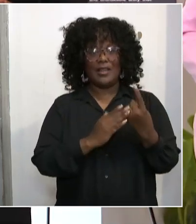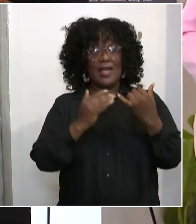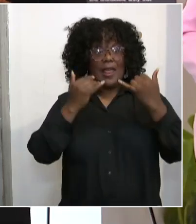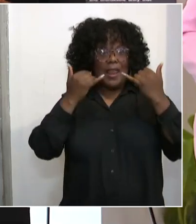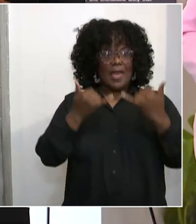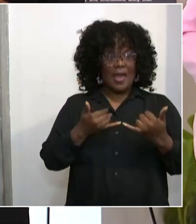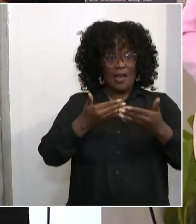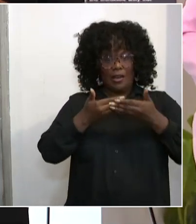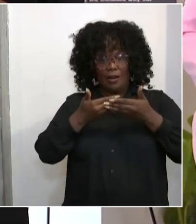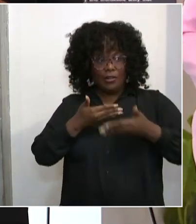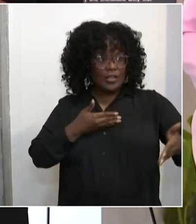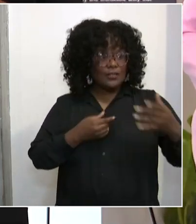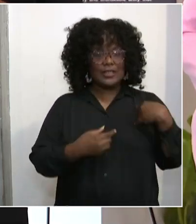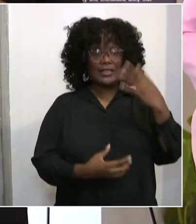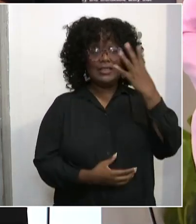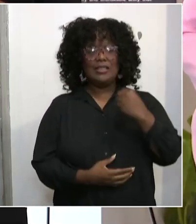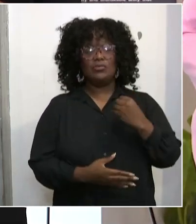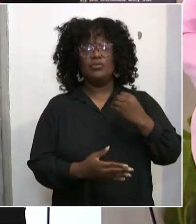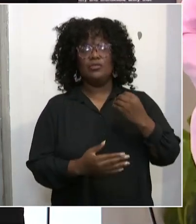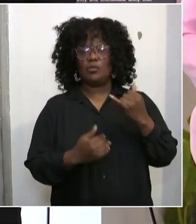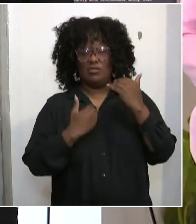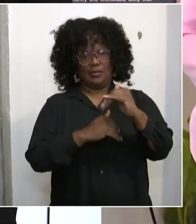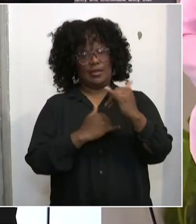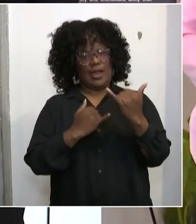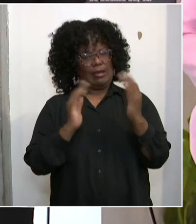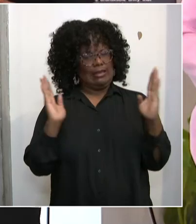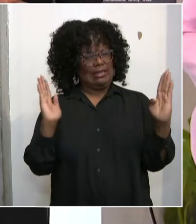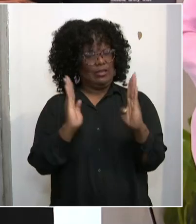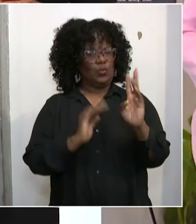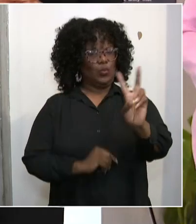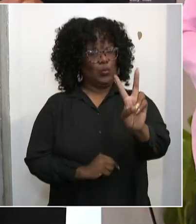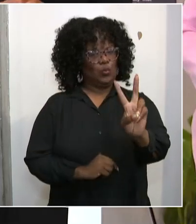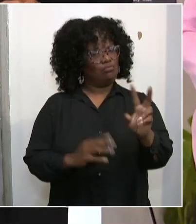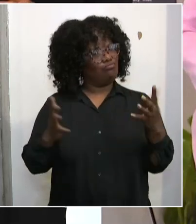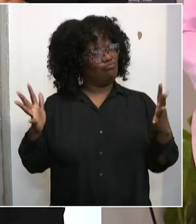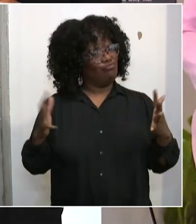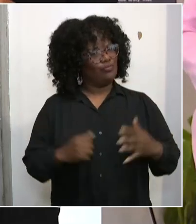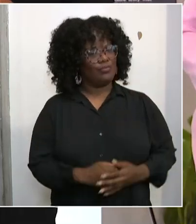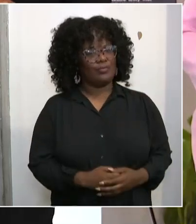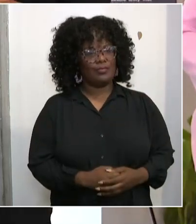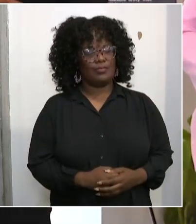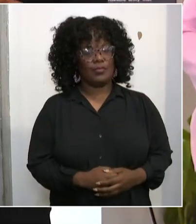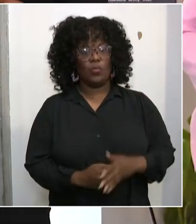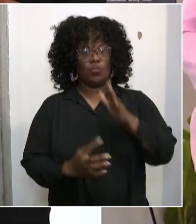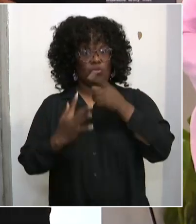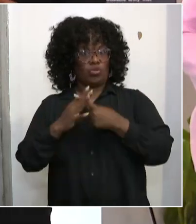but so we're staying up till 2 Friday and Saturday open. At 6 a.m. Saturday and Sunday, the other thing we're doing is we're running the